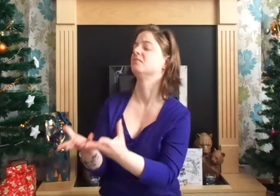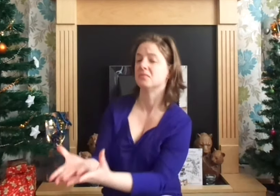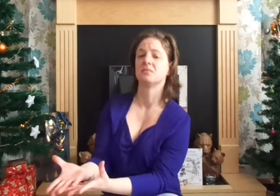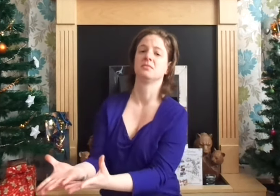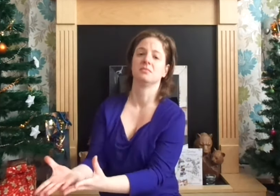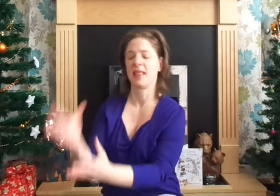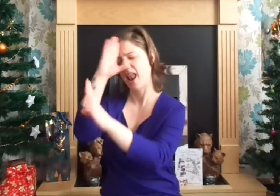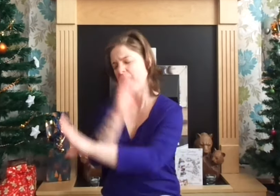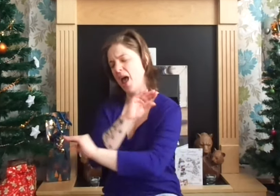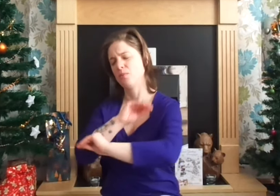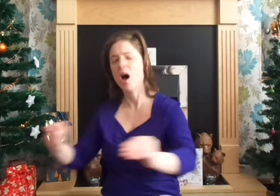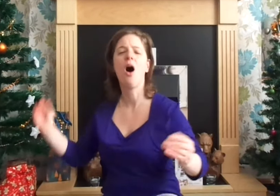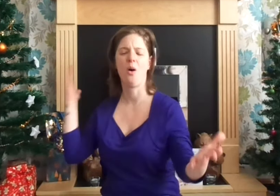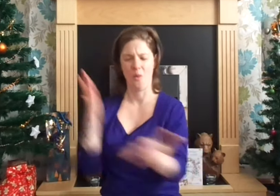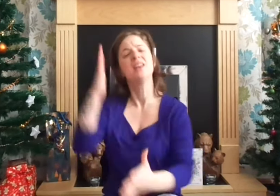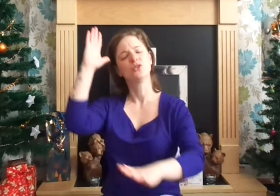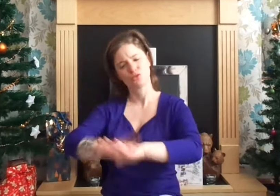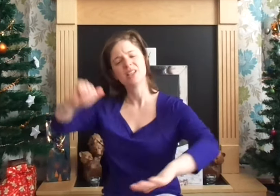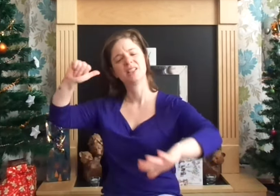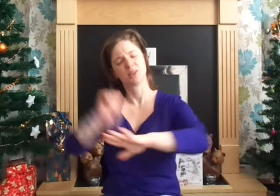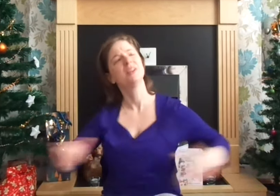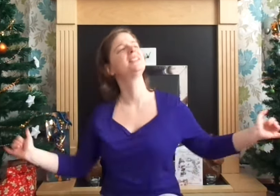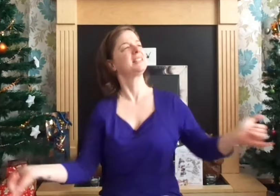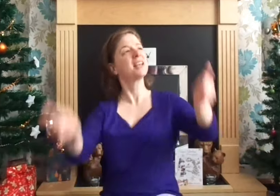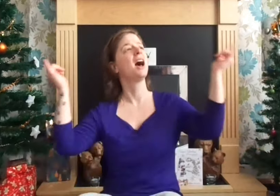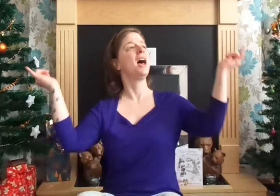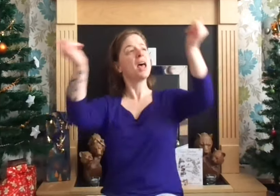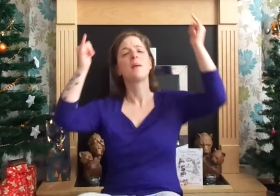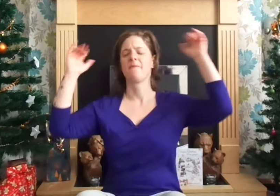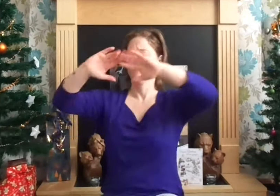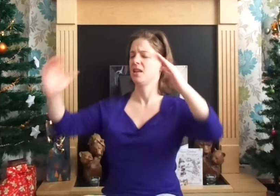Let them know it's Christmastime again